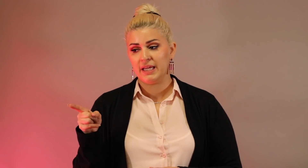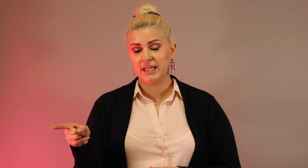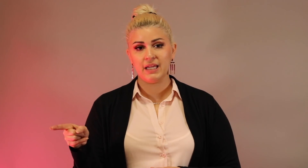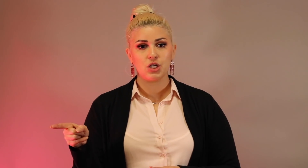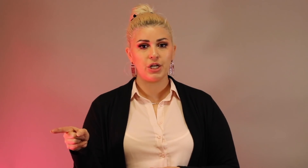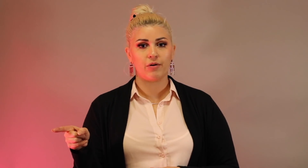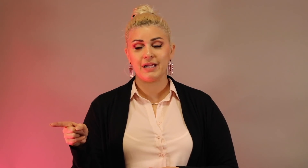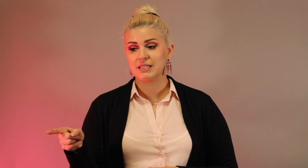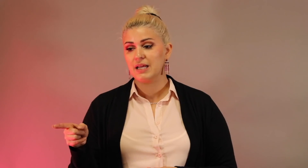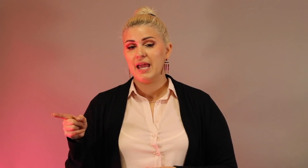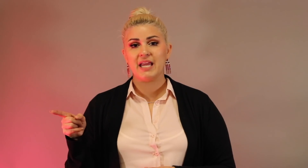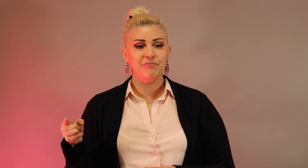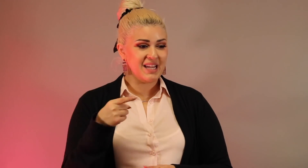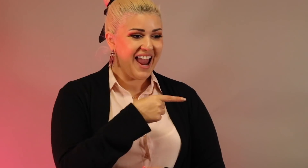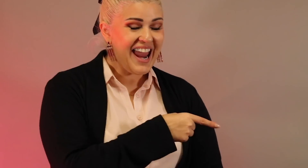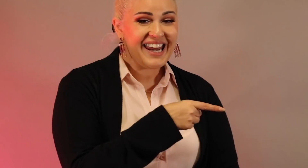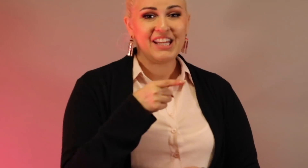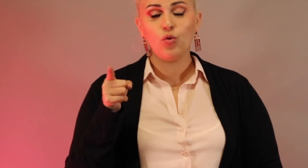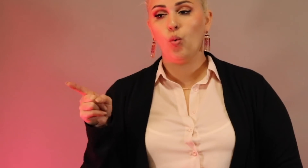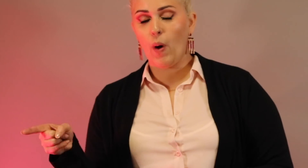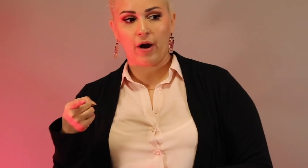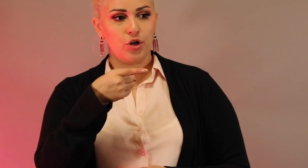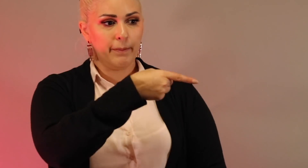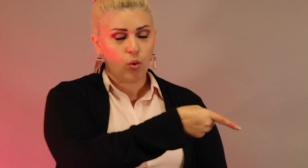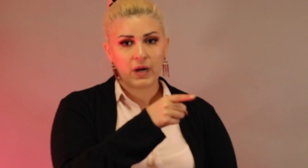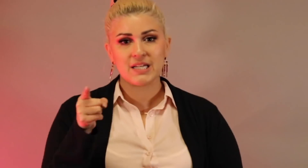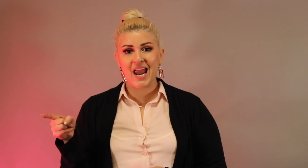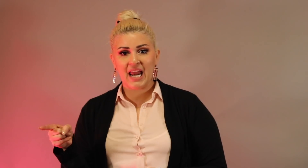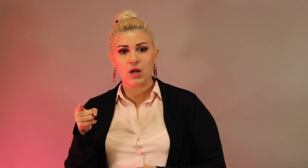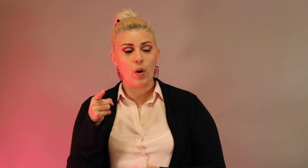He, she, or it, it can be any where, you can point anywhere,